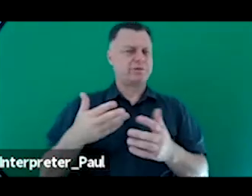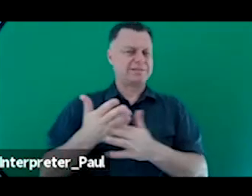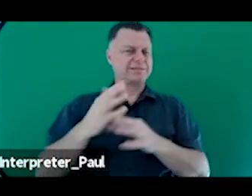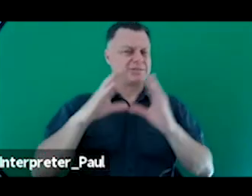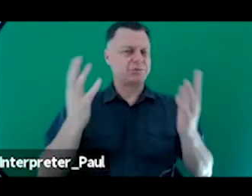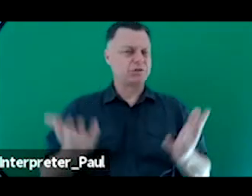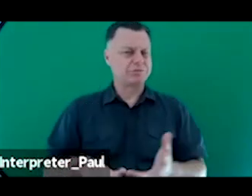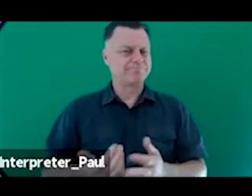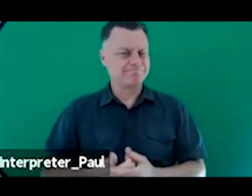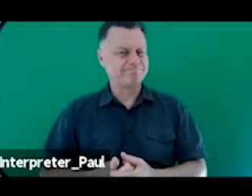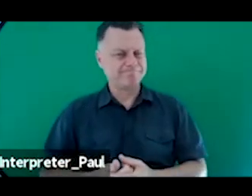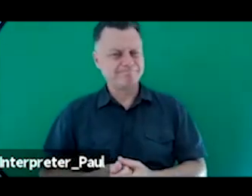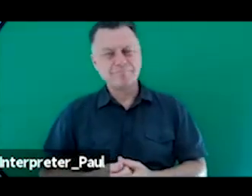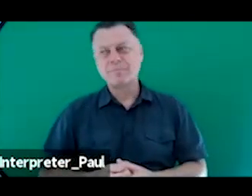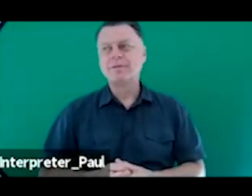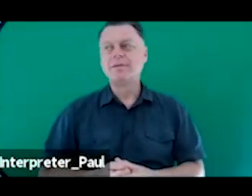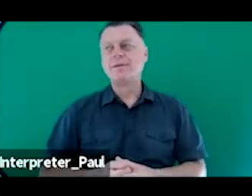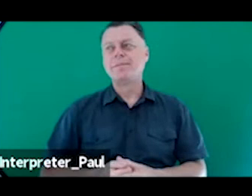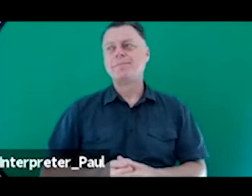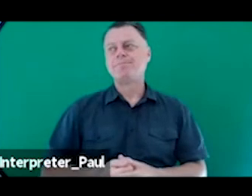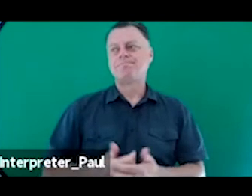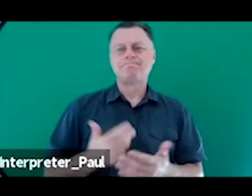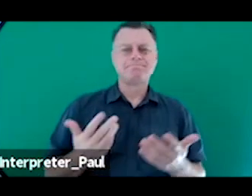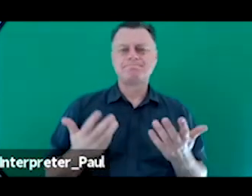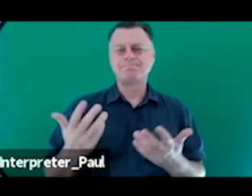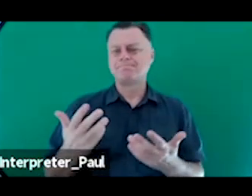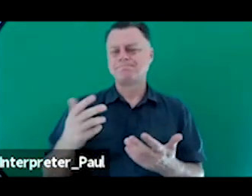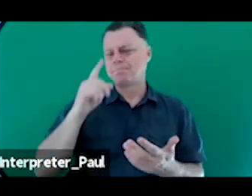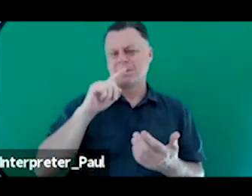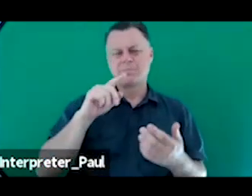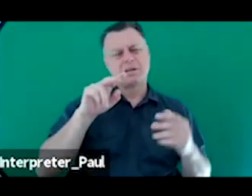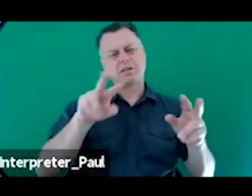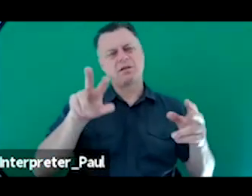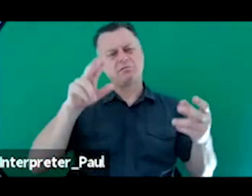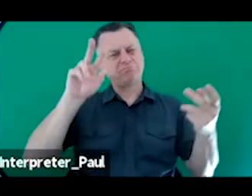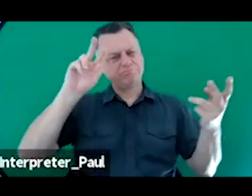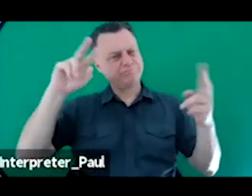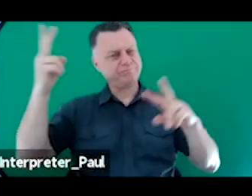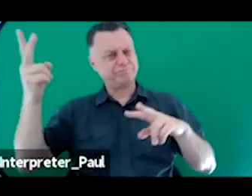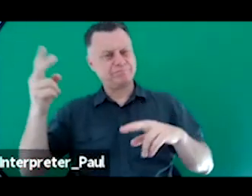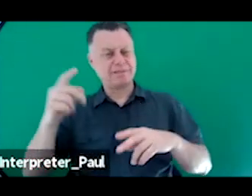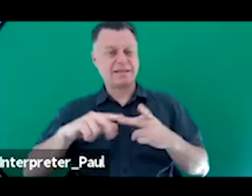it can be -- people can get the wrong idea that if we give students choices between